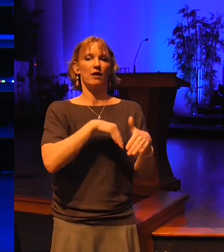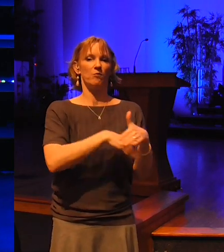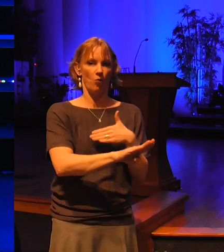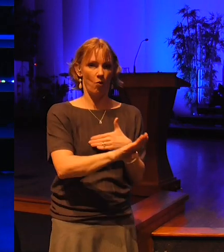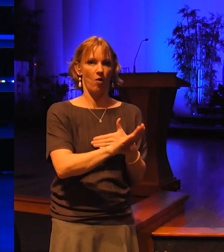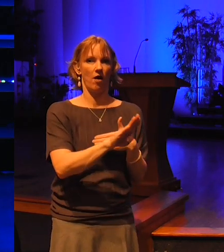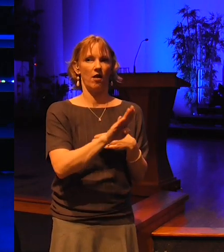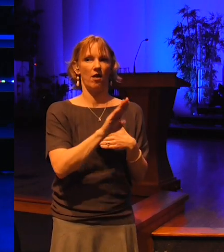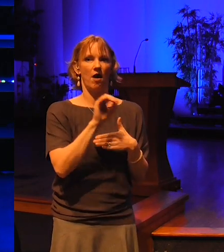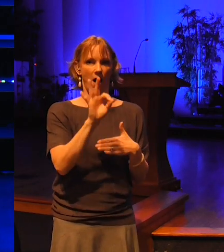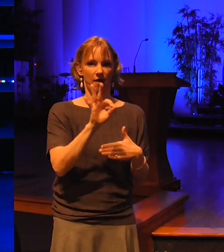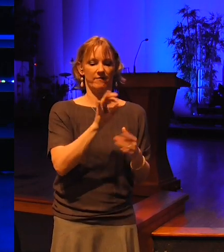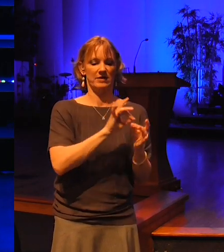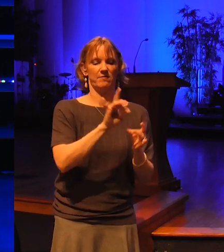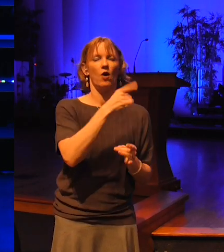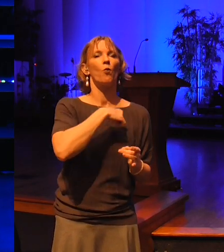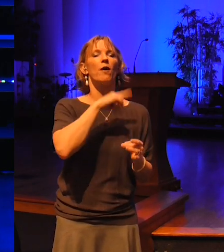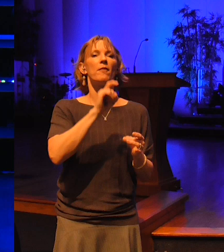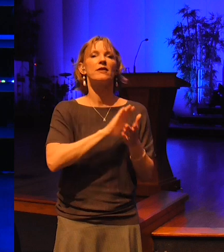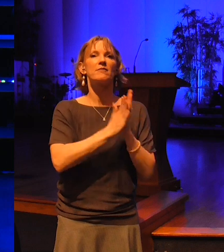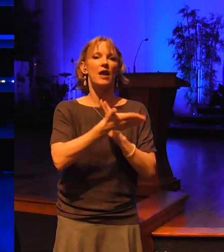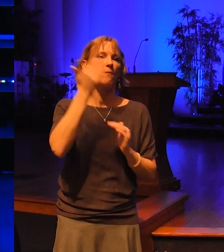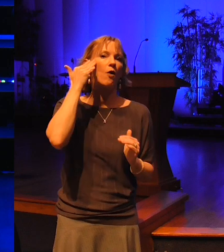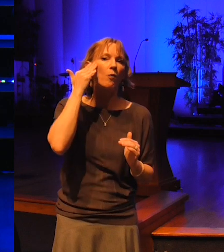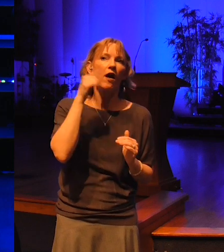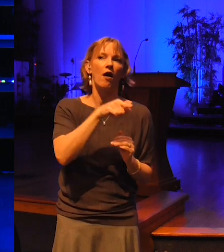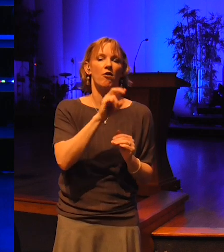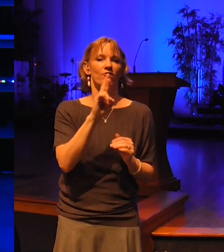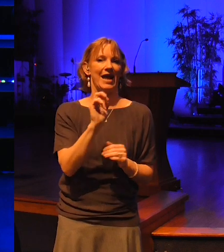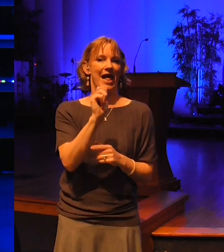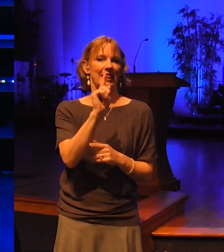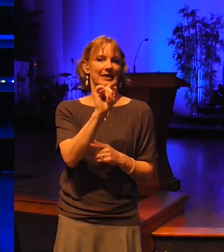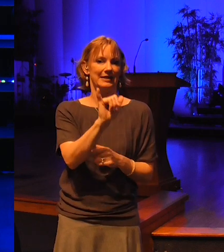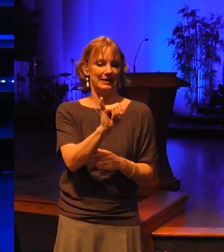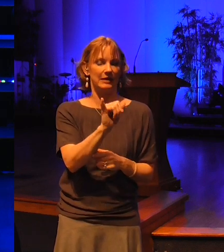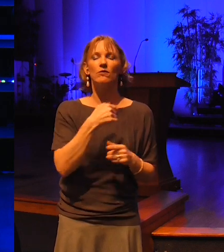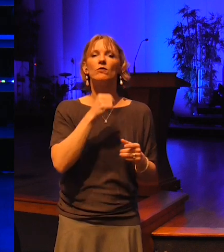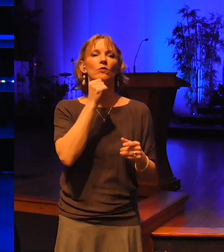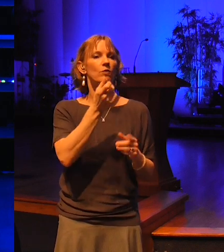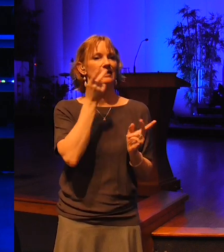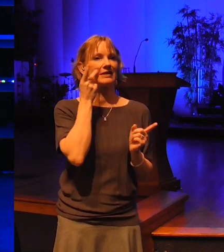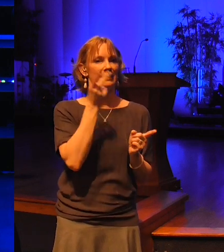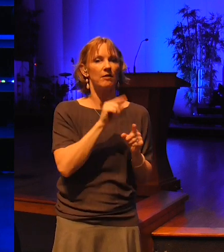we must become aware of this reality we do not see and yet is more real than anything